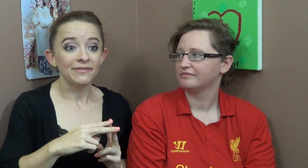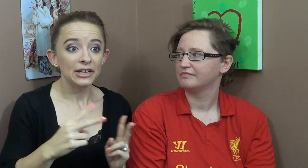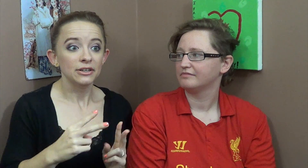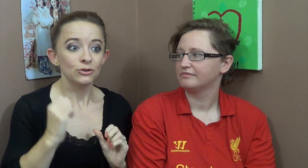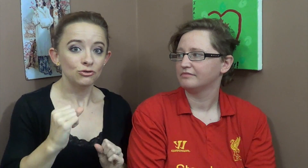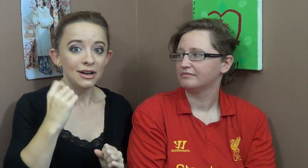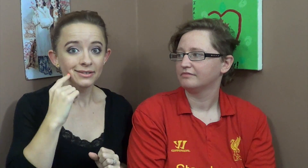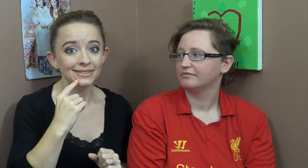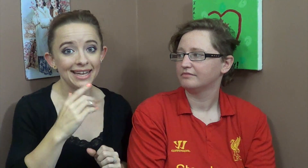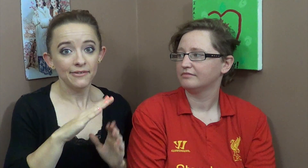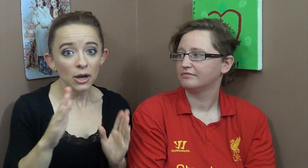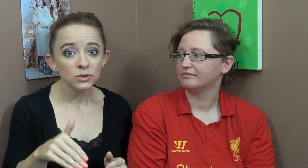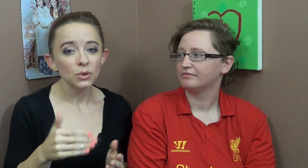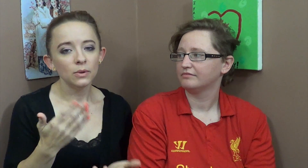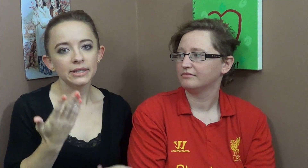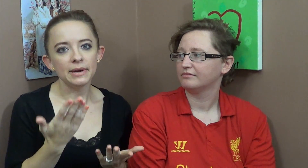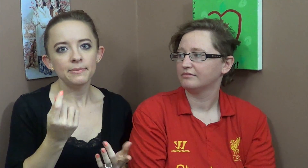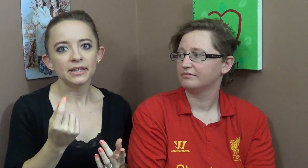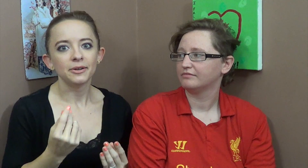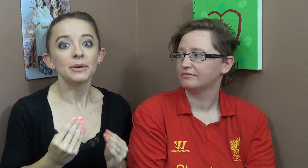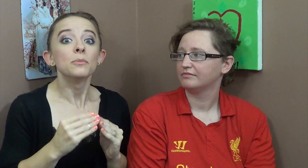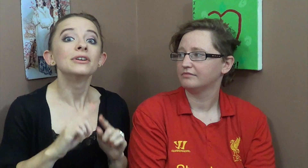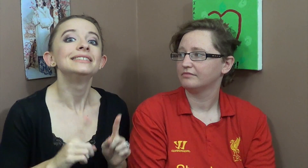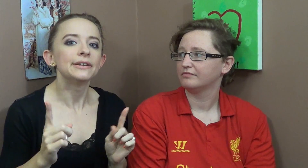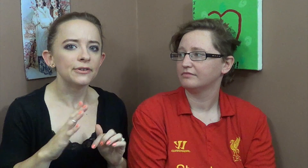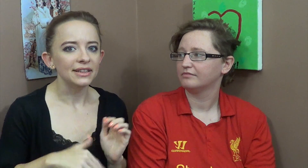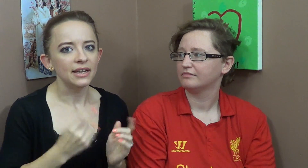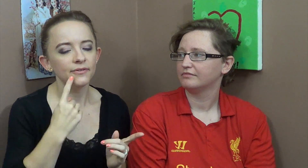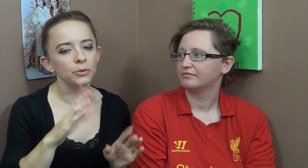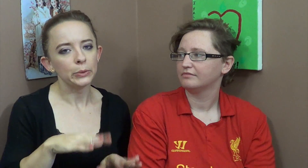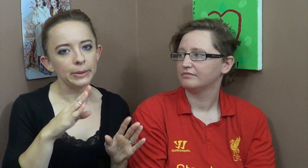up in a very strong Deaf household. It might be al little bit more different than if you